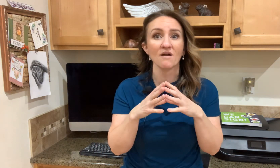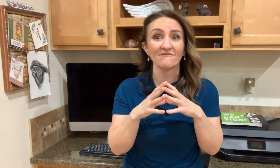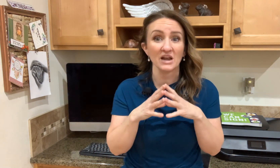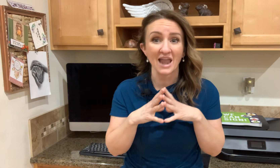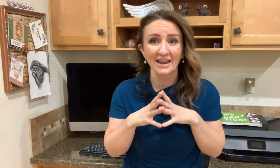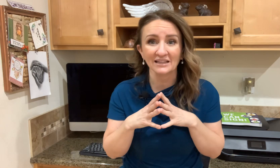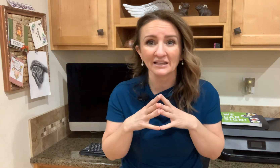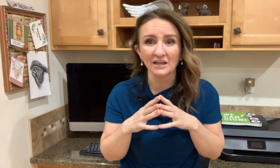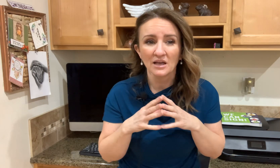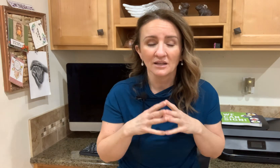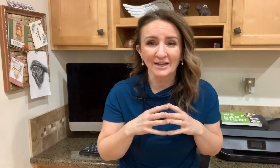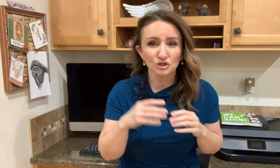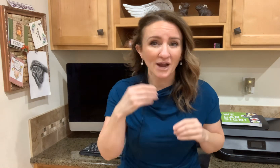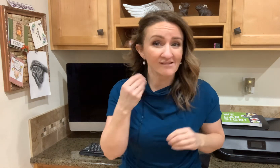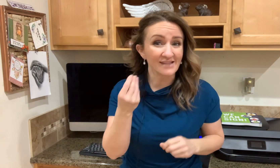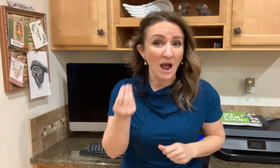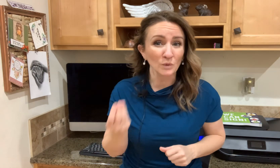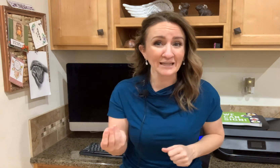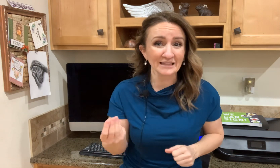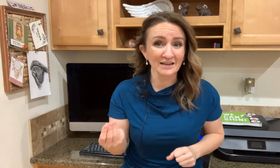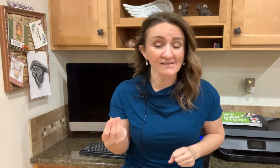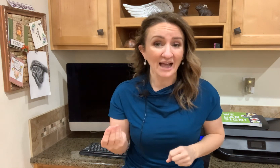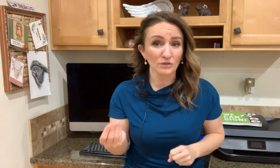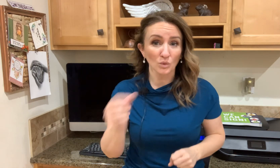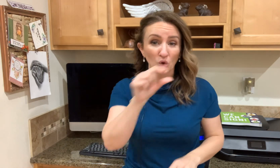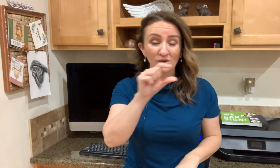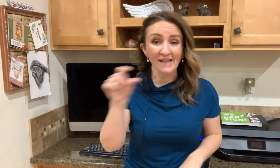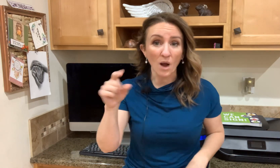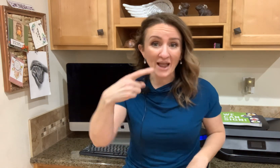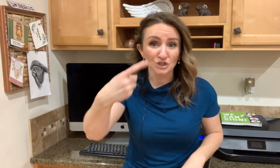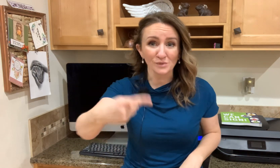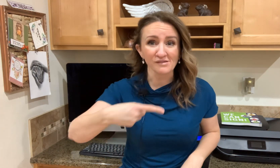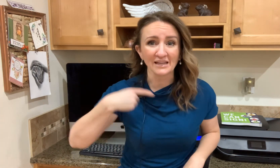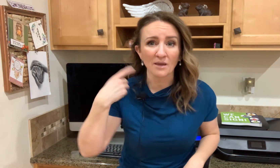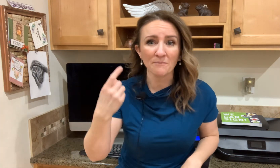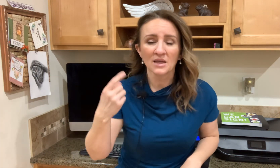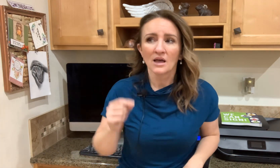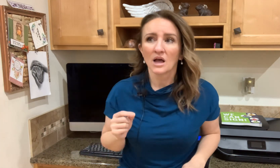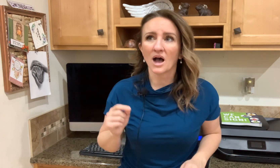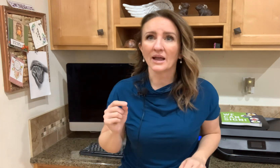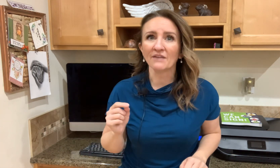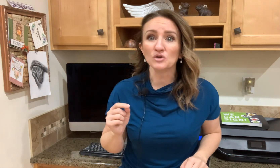phonetically, like try sounding things out the words as you see them. If you